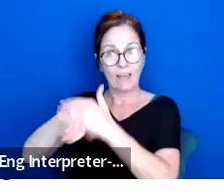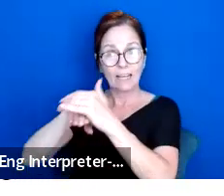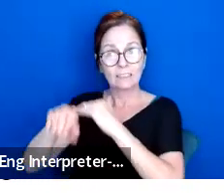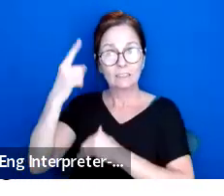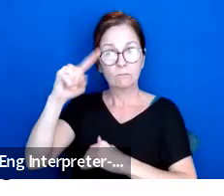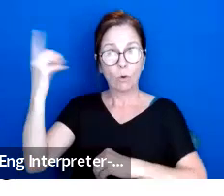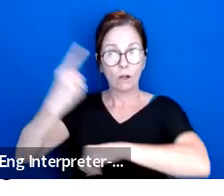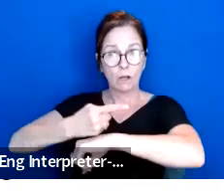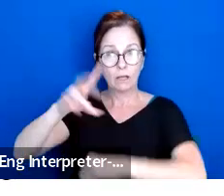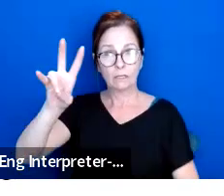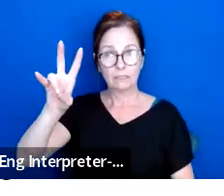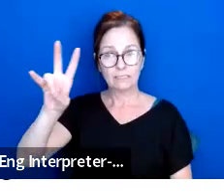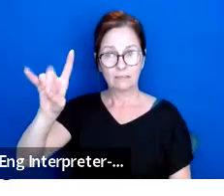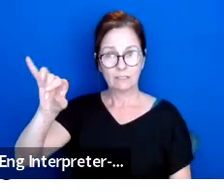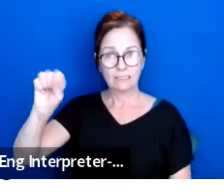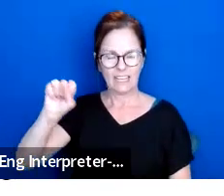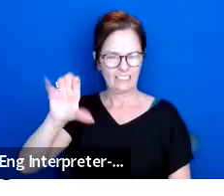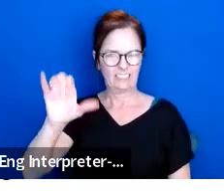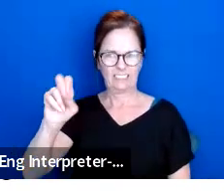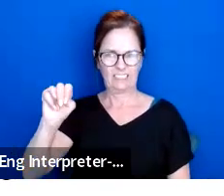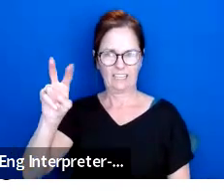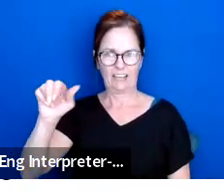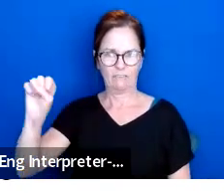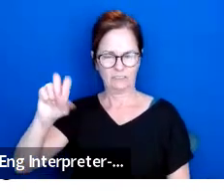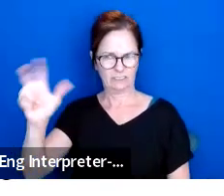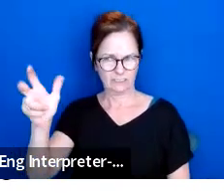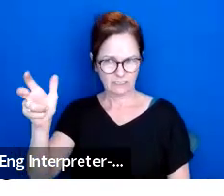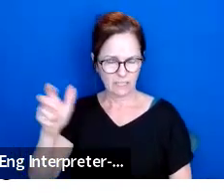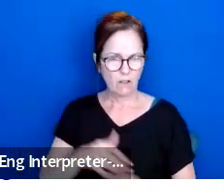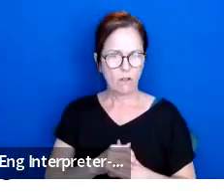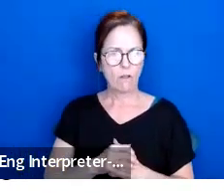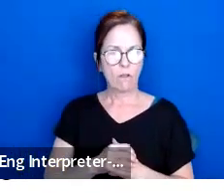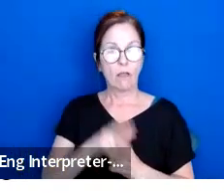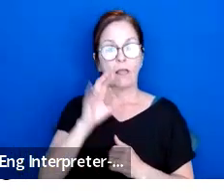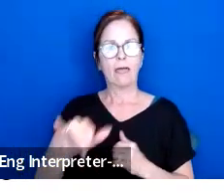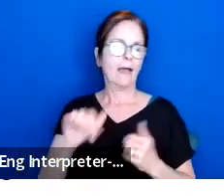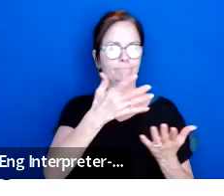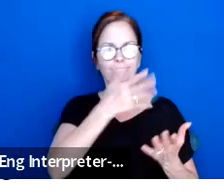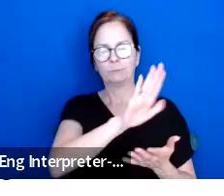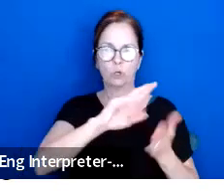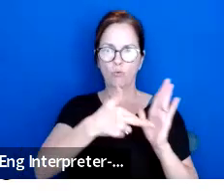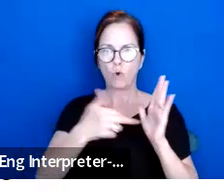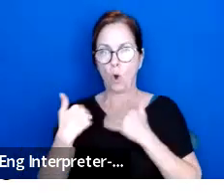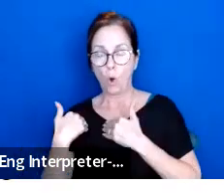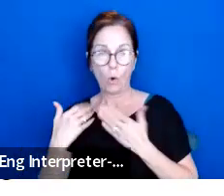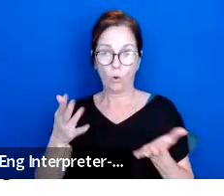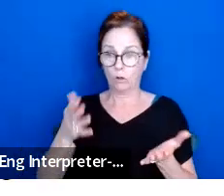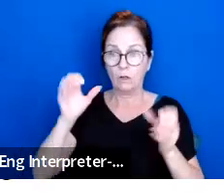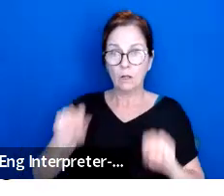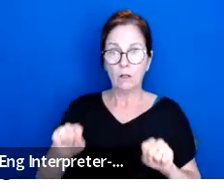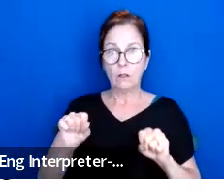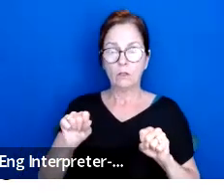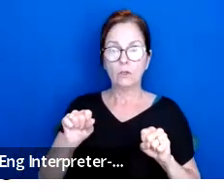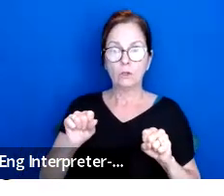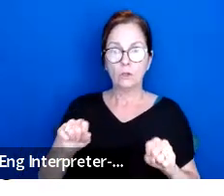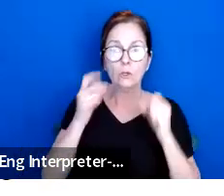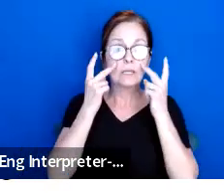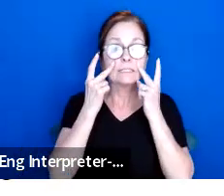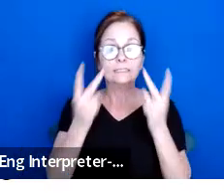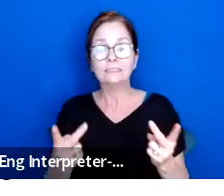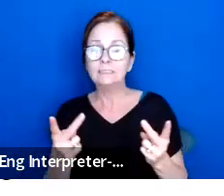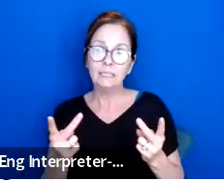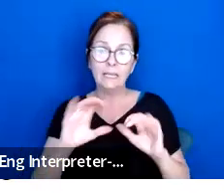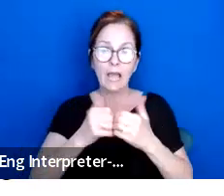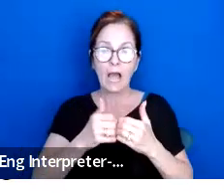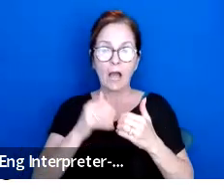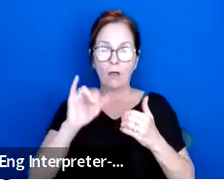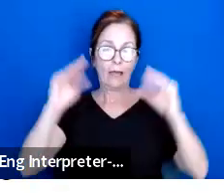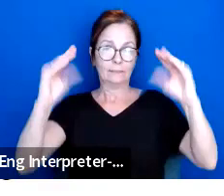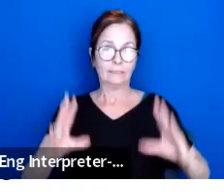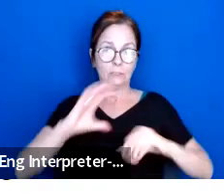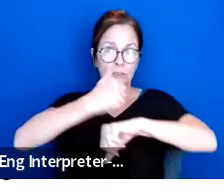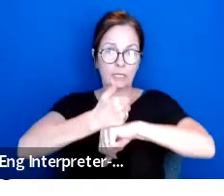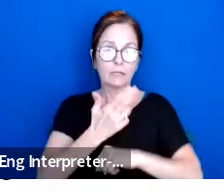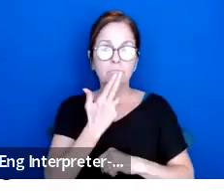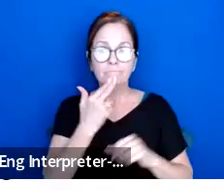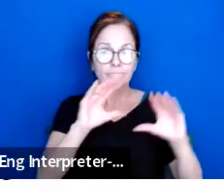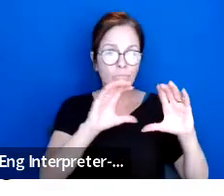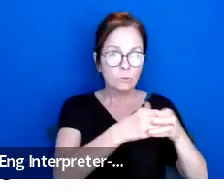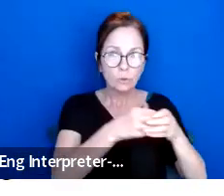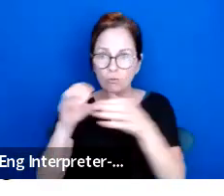The reviewer role in general allows you to see to do, for example, go between different small groups that the individual may have set up allows you to see all of the different modules.